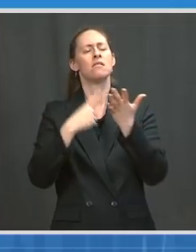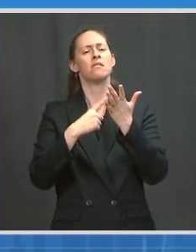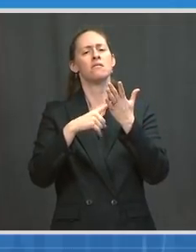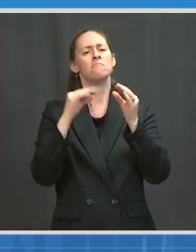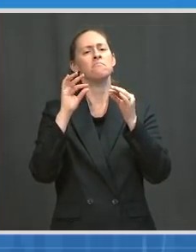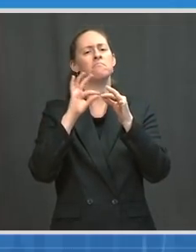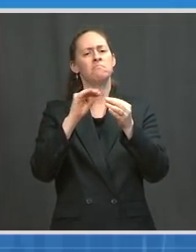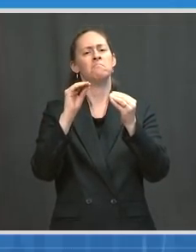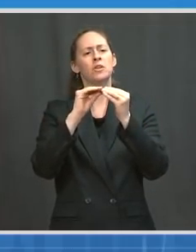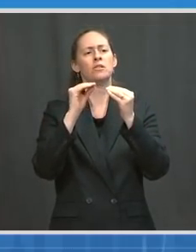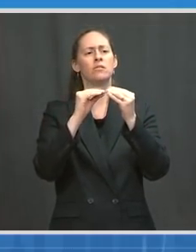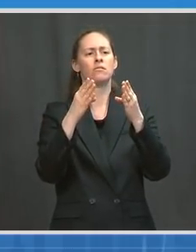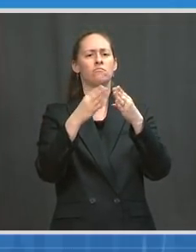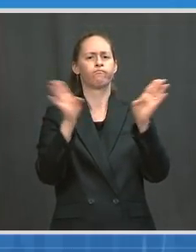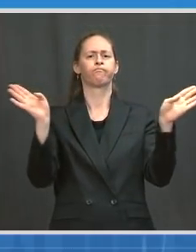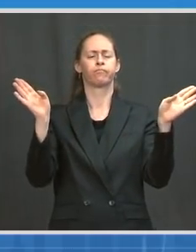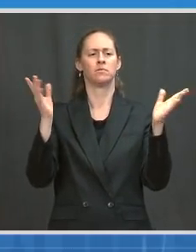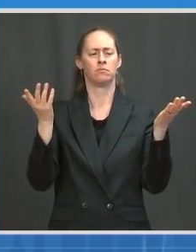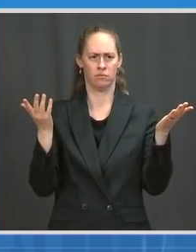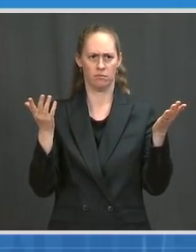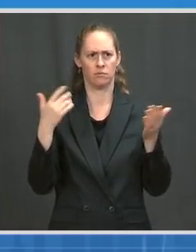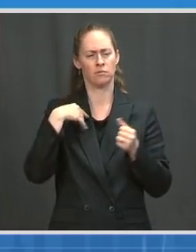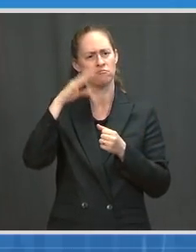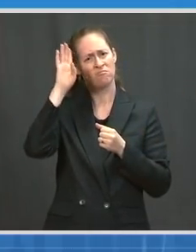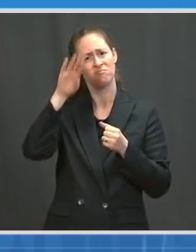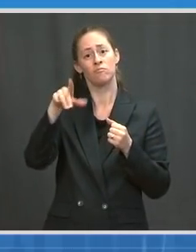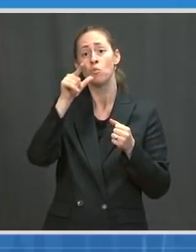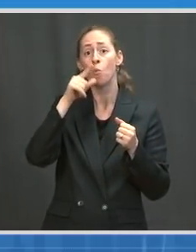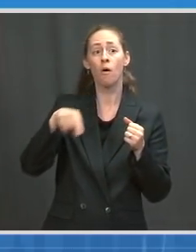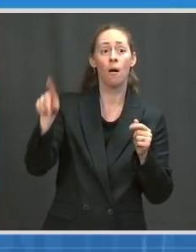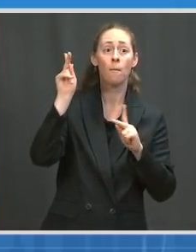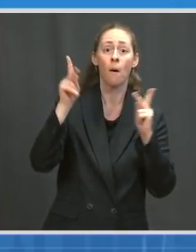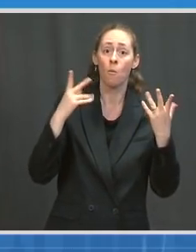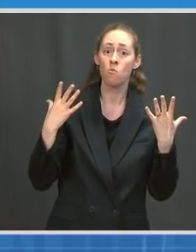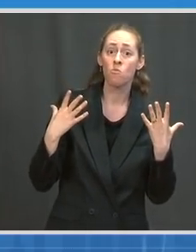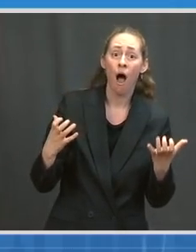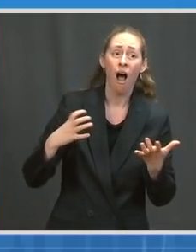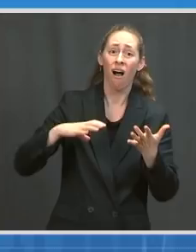And some people want to take more consideration. They may want to know about the side effect profile.